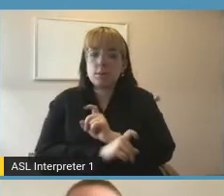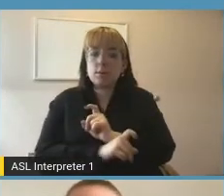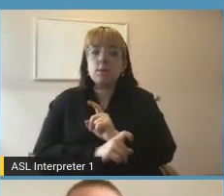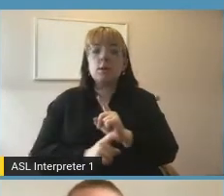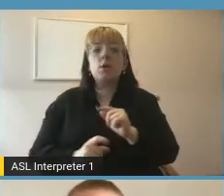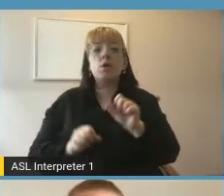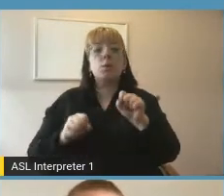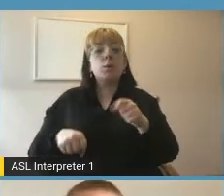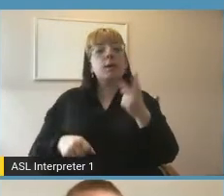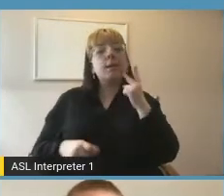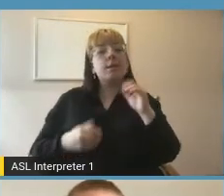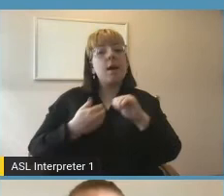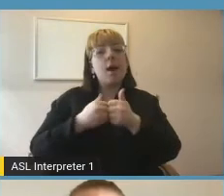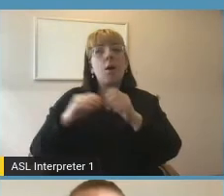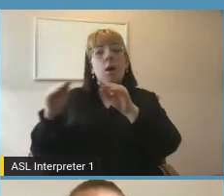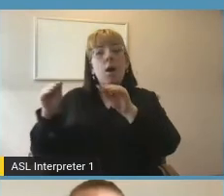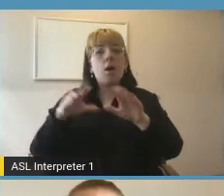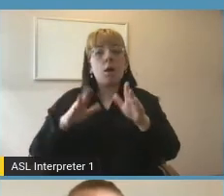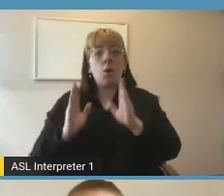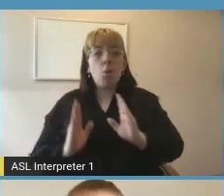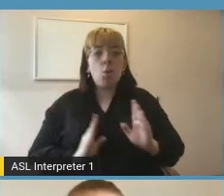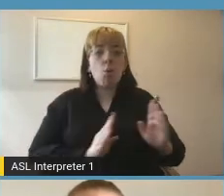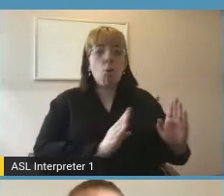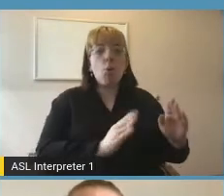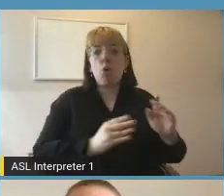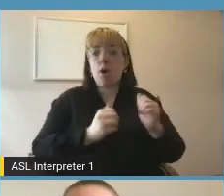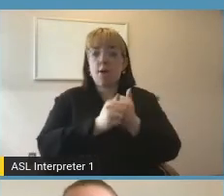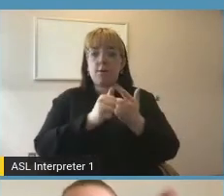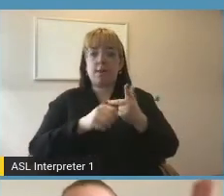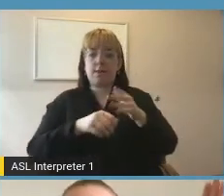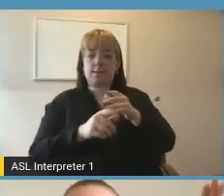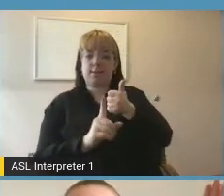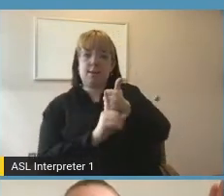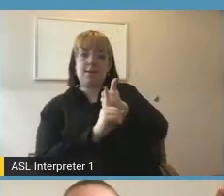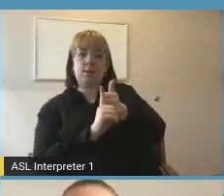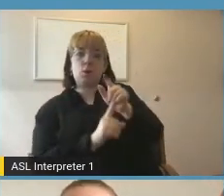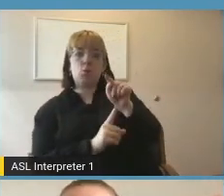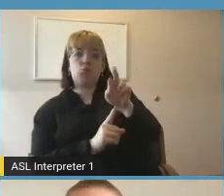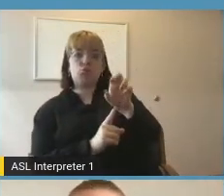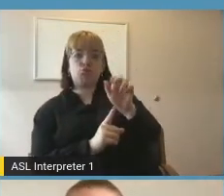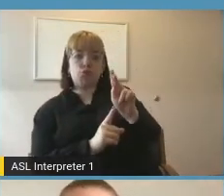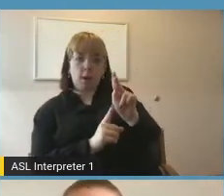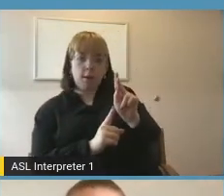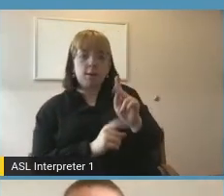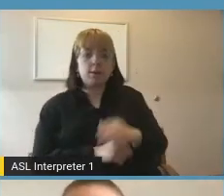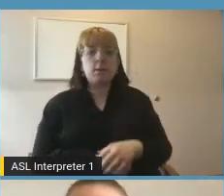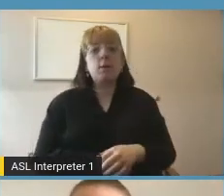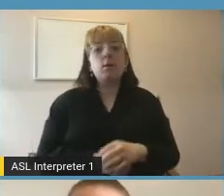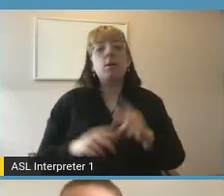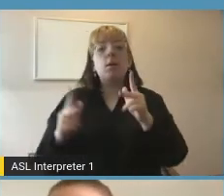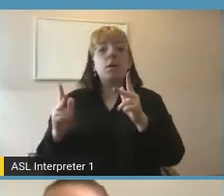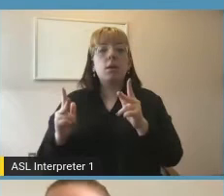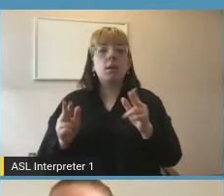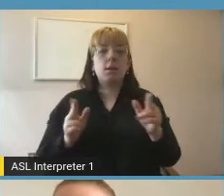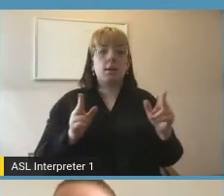order and how everything is on its own track. And I have clipped those bits and strike them